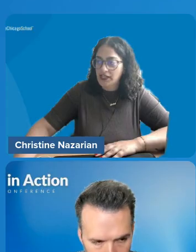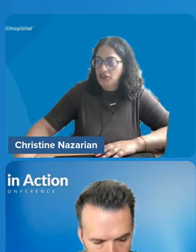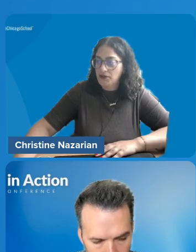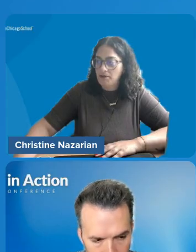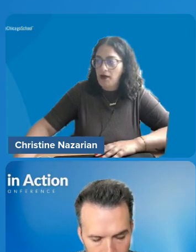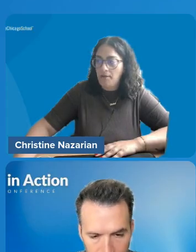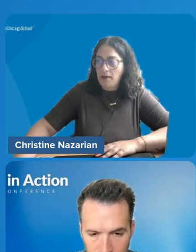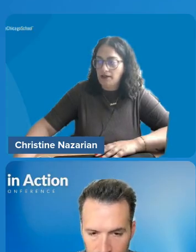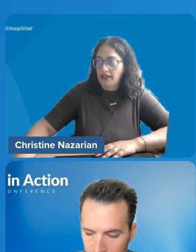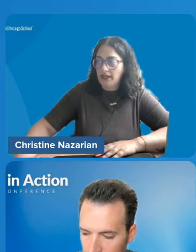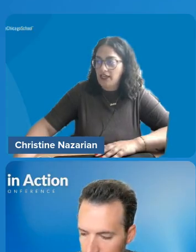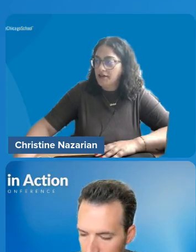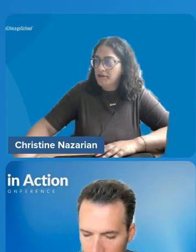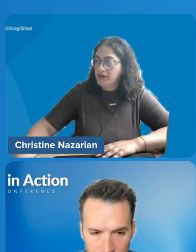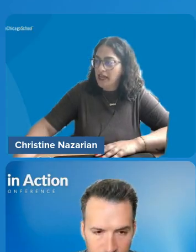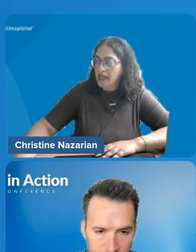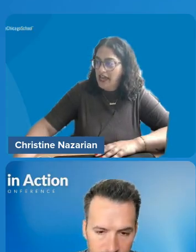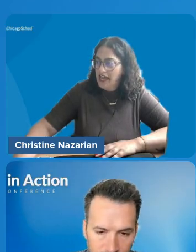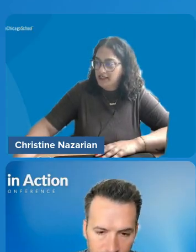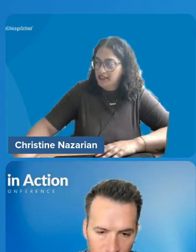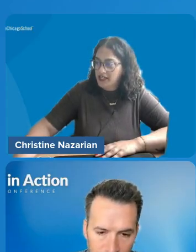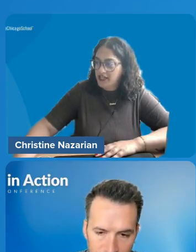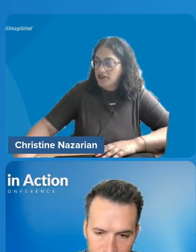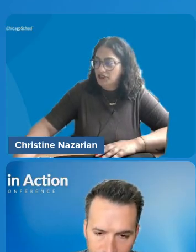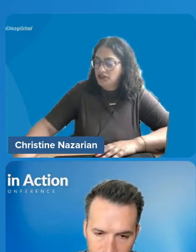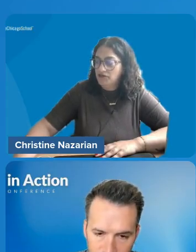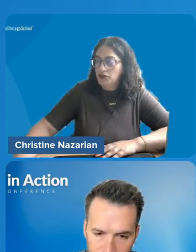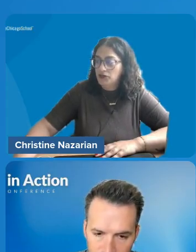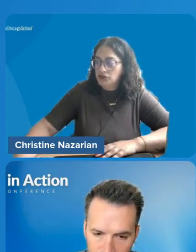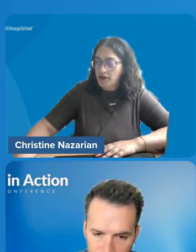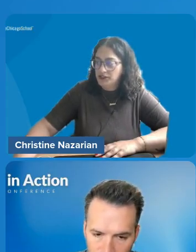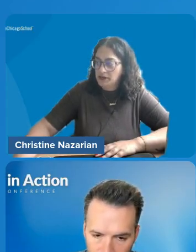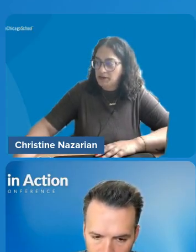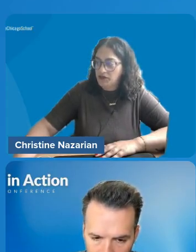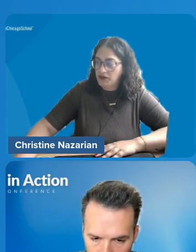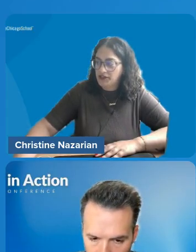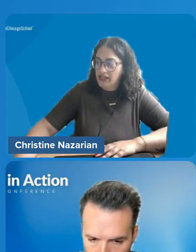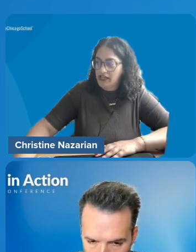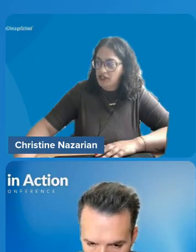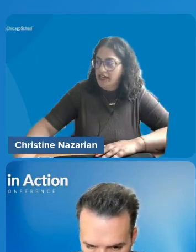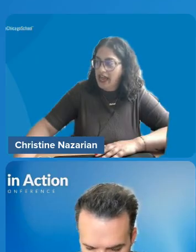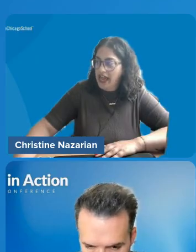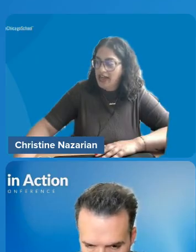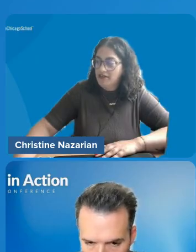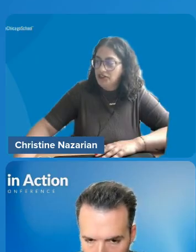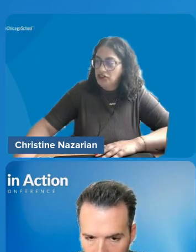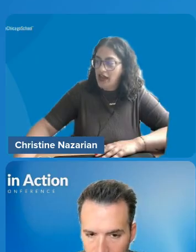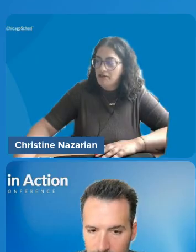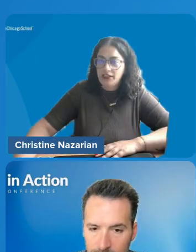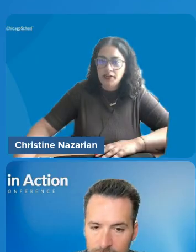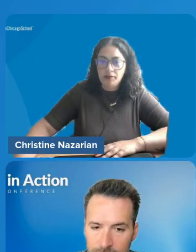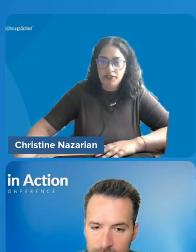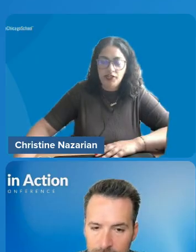it would populate here. And you could see here the full transcript of our session and a feature I really appreciate it.